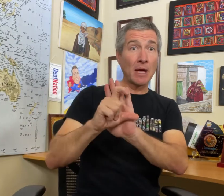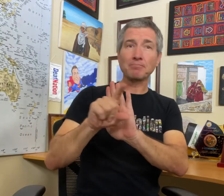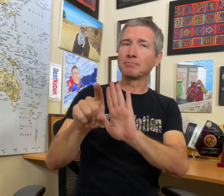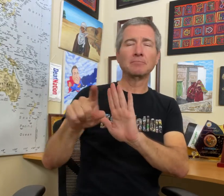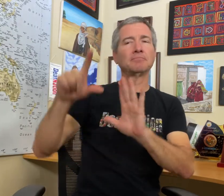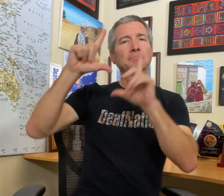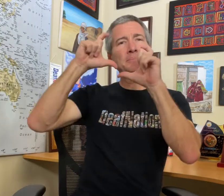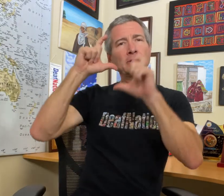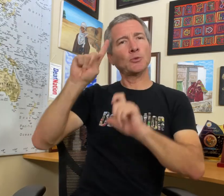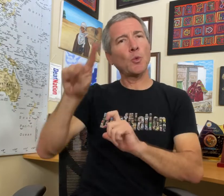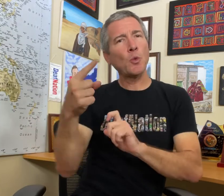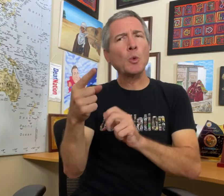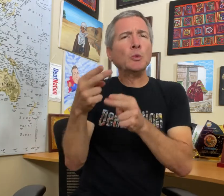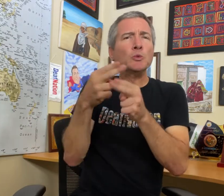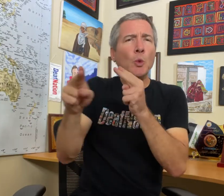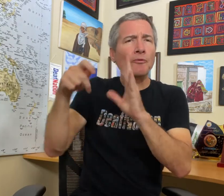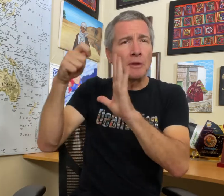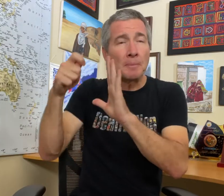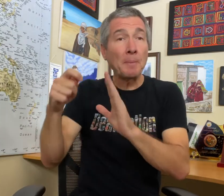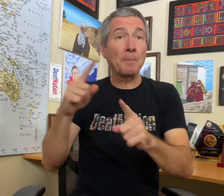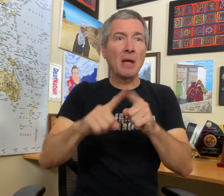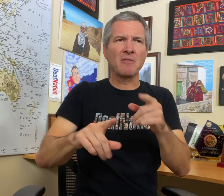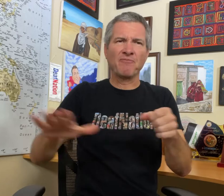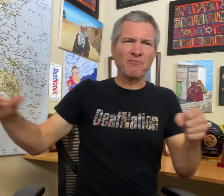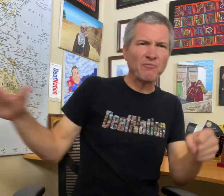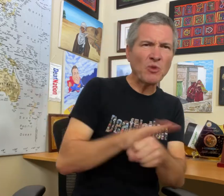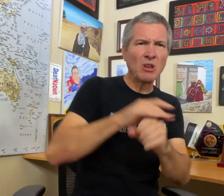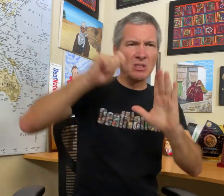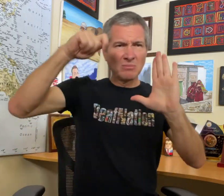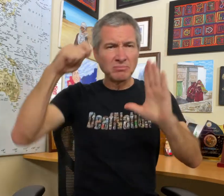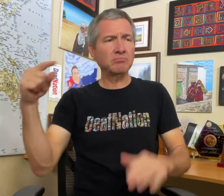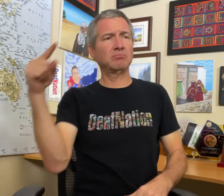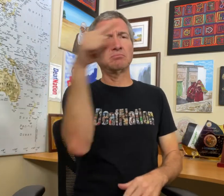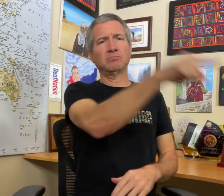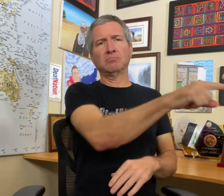It won't be on Instagram. I will do only photos and short videos. All full videos will be available on